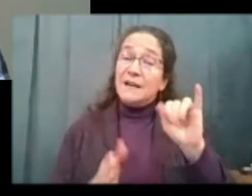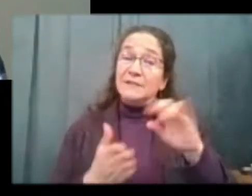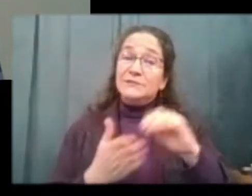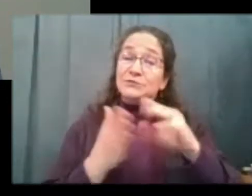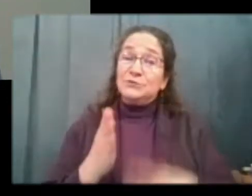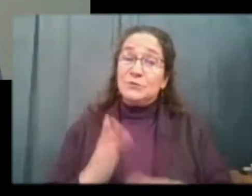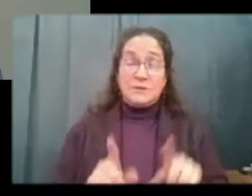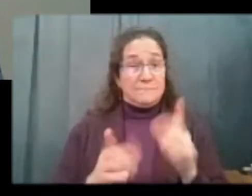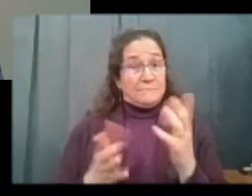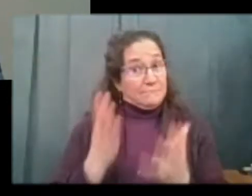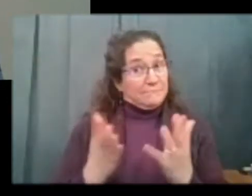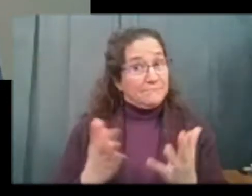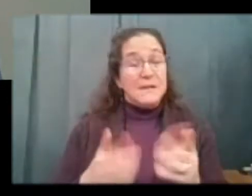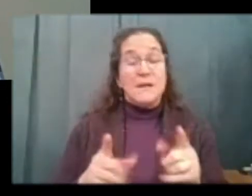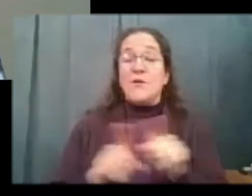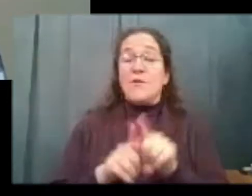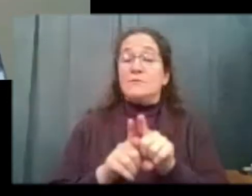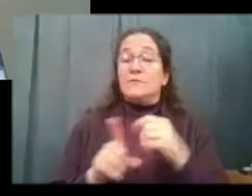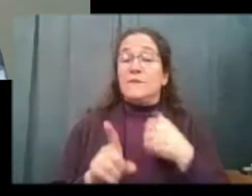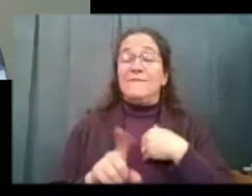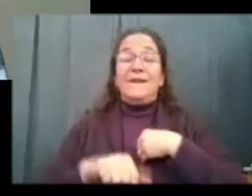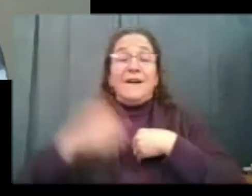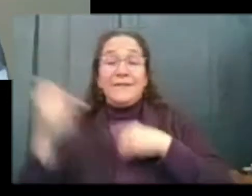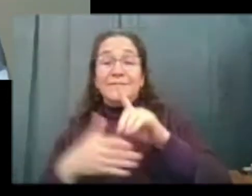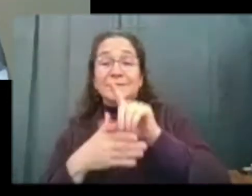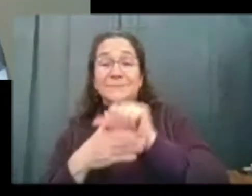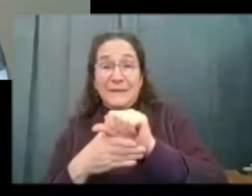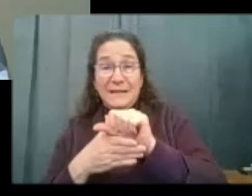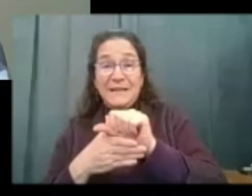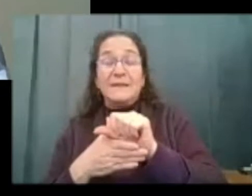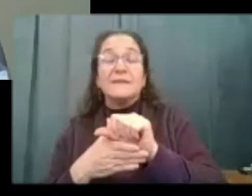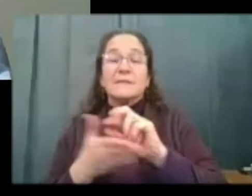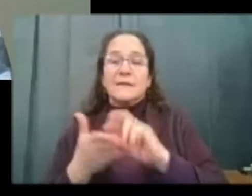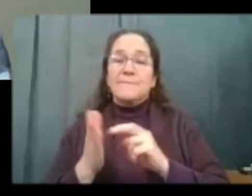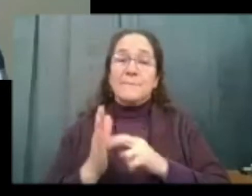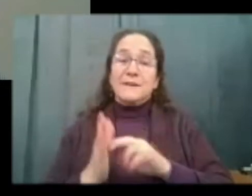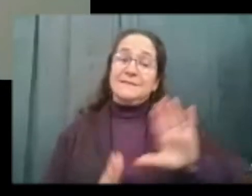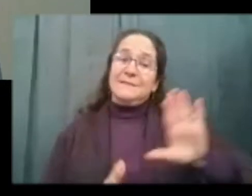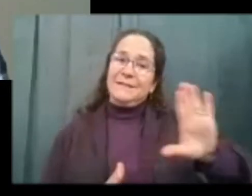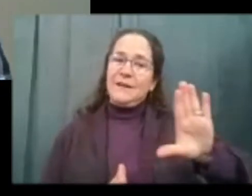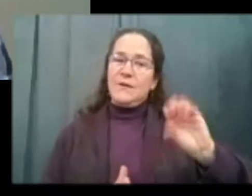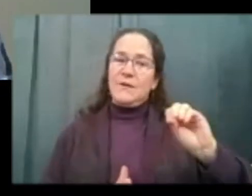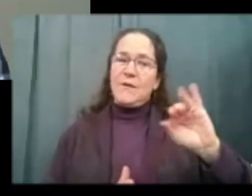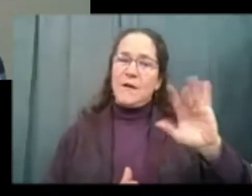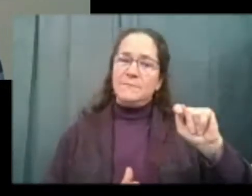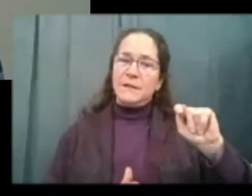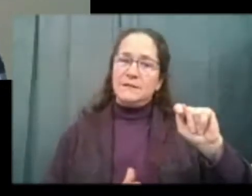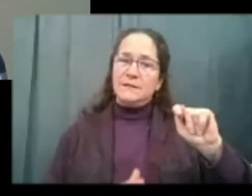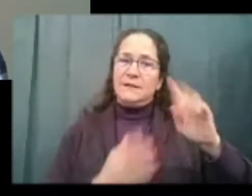have multiple disabilities, this means that their object calendar and the pieces that go with it